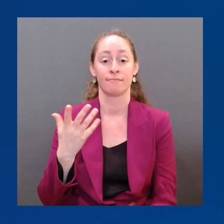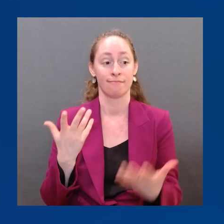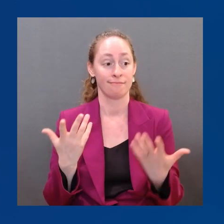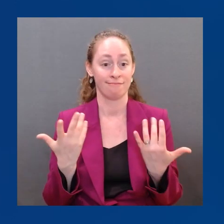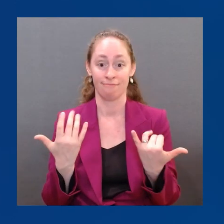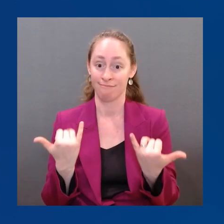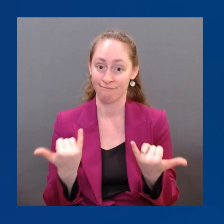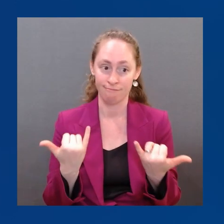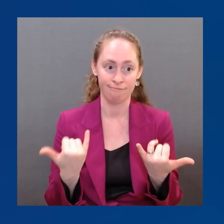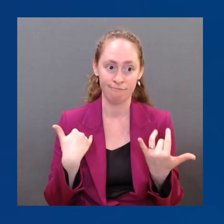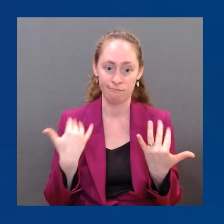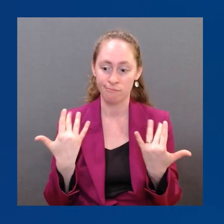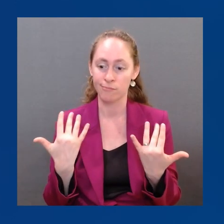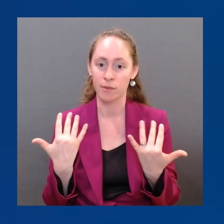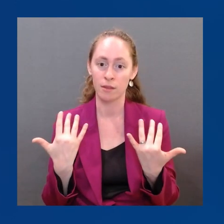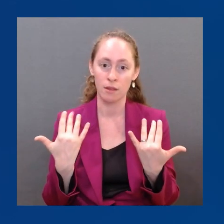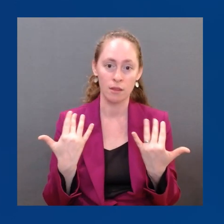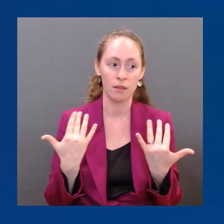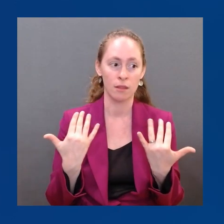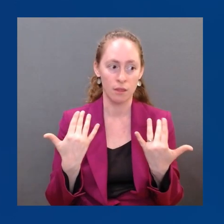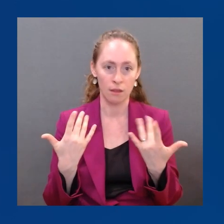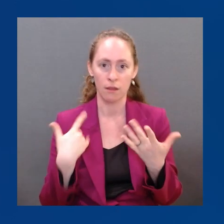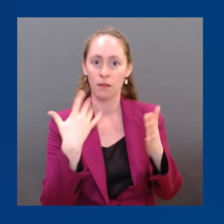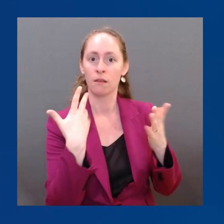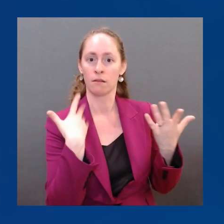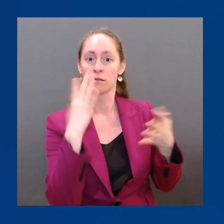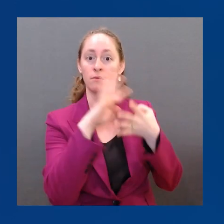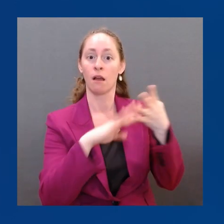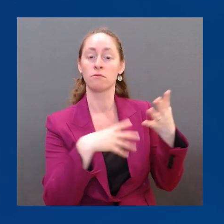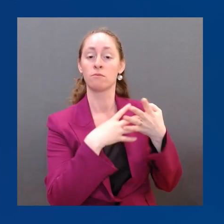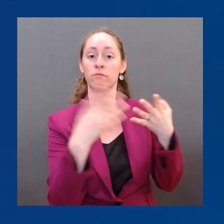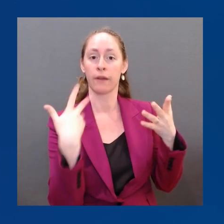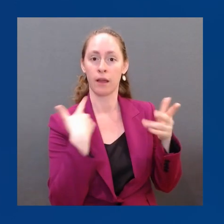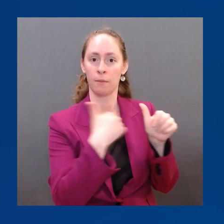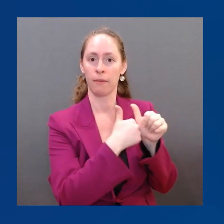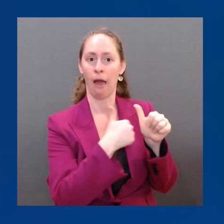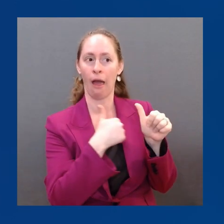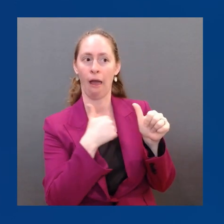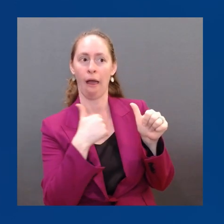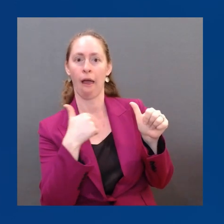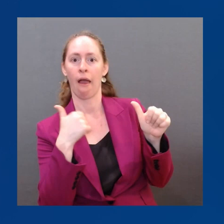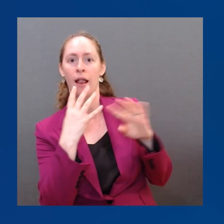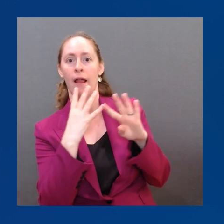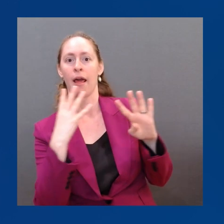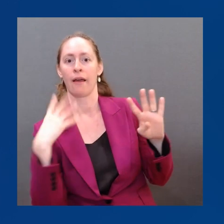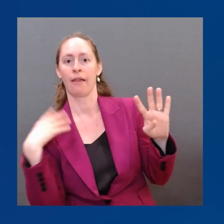We are very committed to finding enough resources, and that means we're looking across all of the other programs